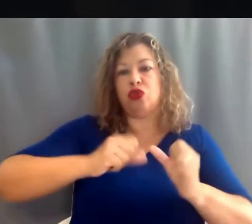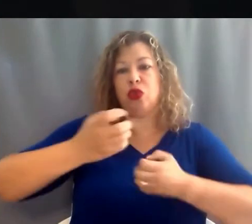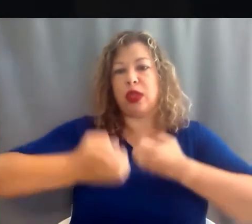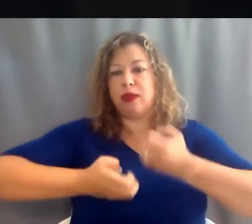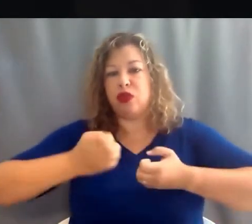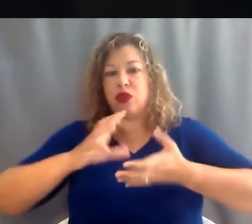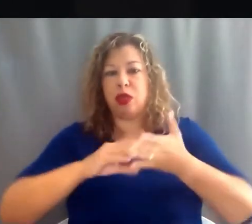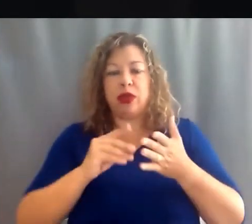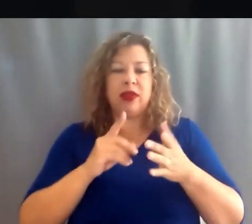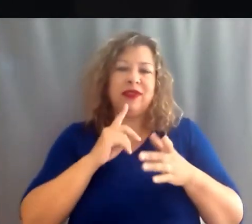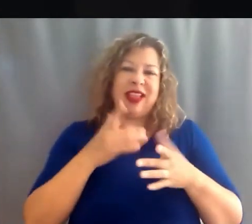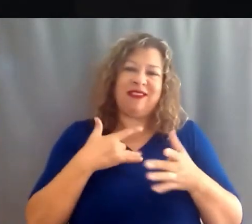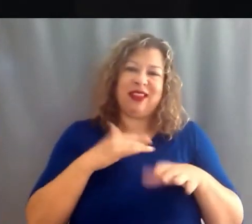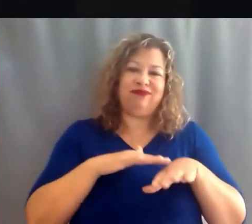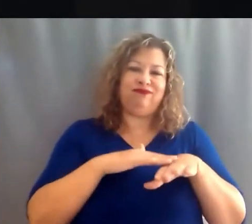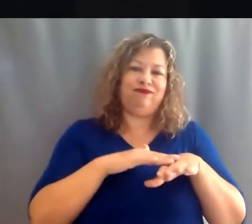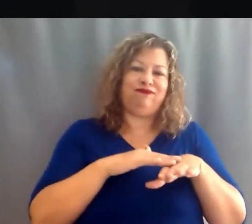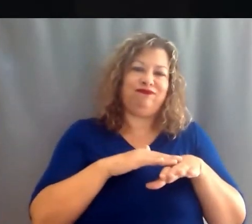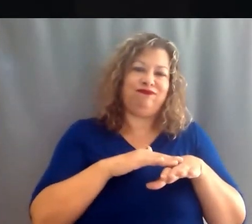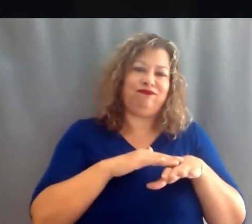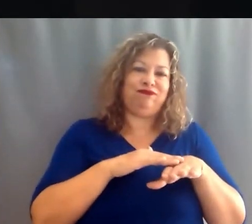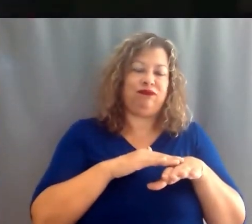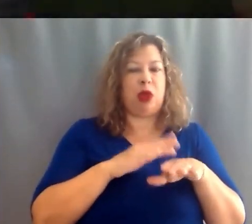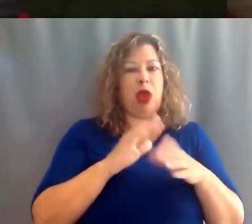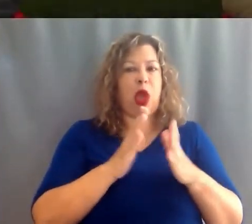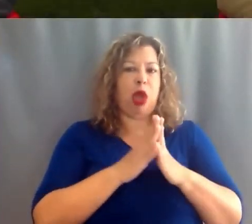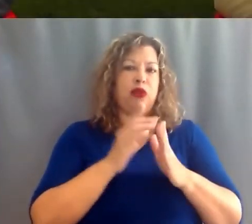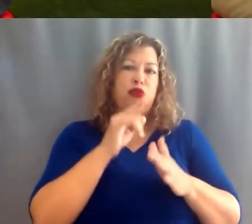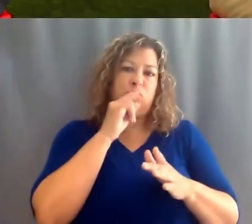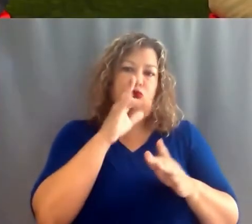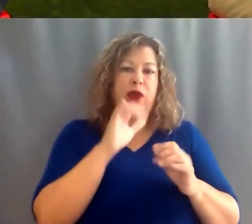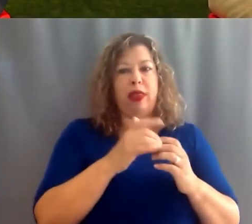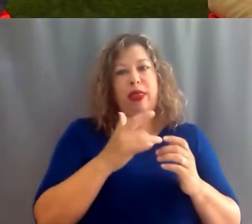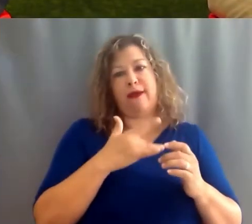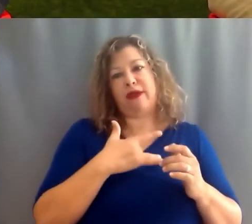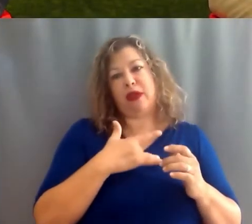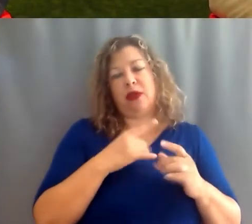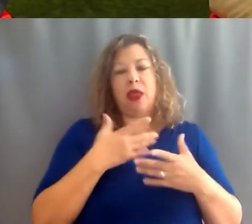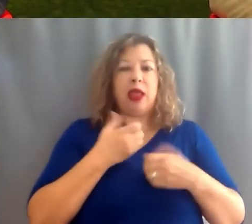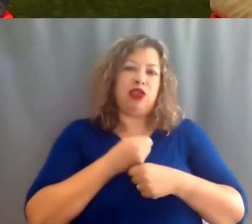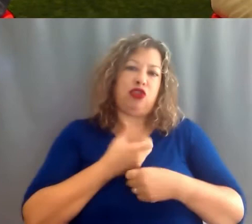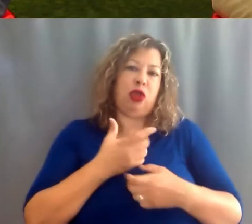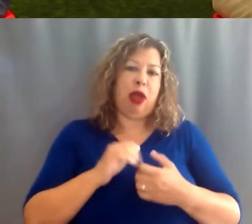Ask kids how they feel and then when they share how they feel, keep teaching anyway. So like.